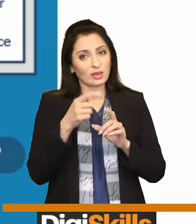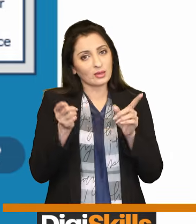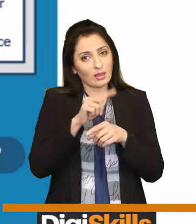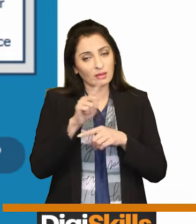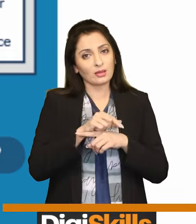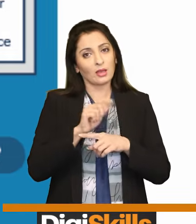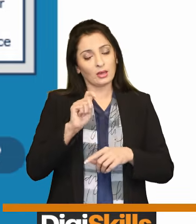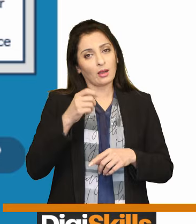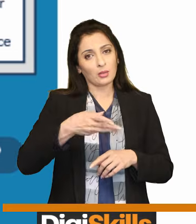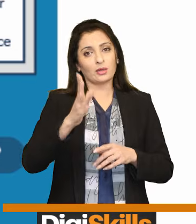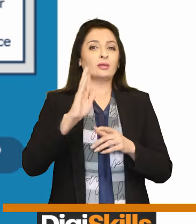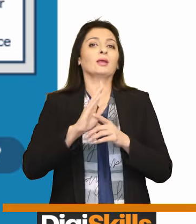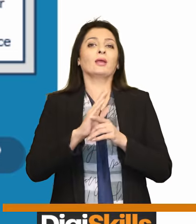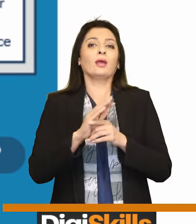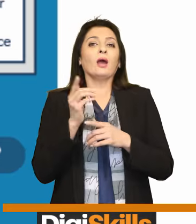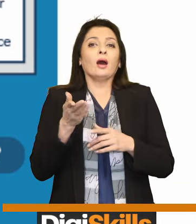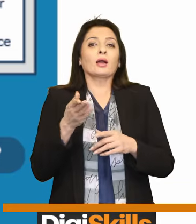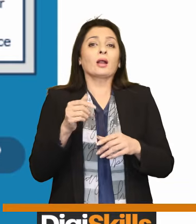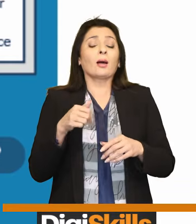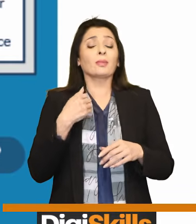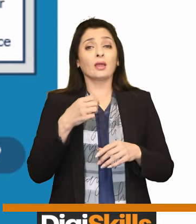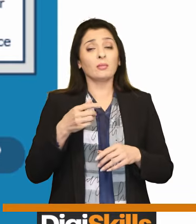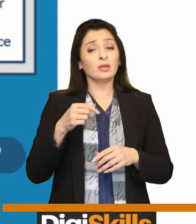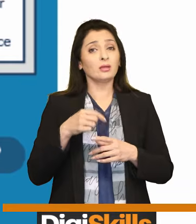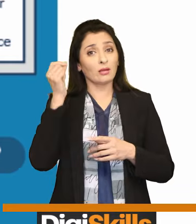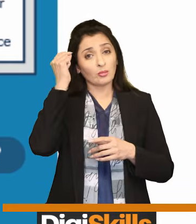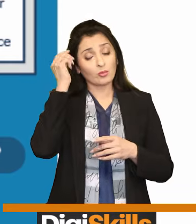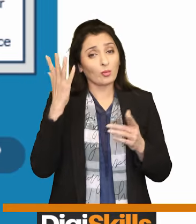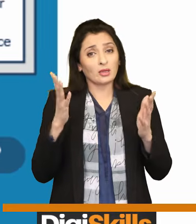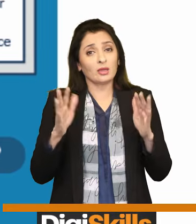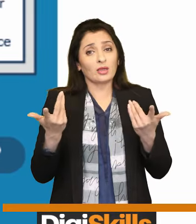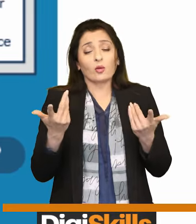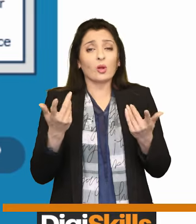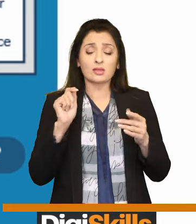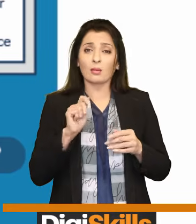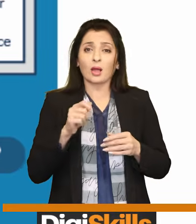So that is a skill in making for you. If you have not decided on the skill,